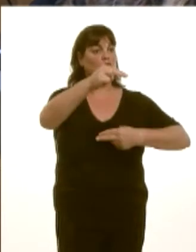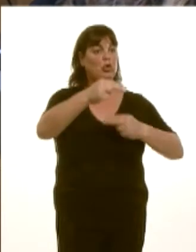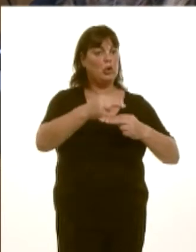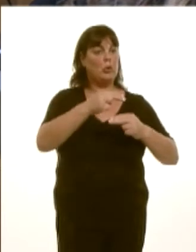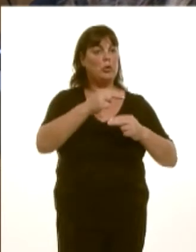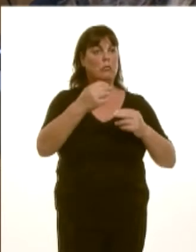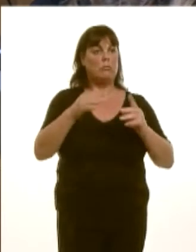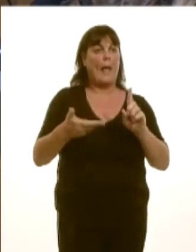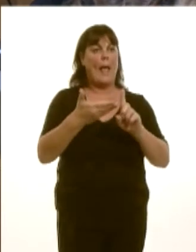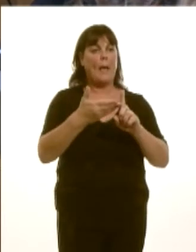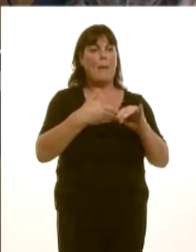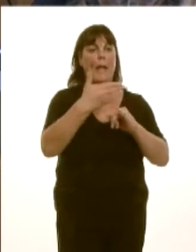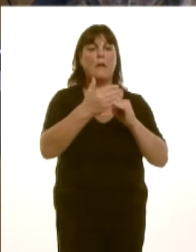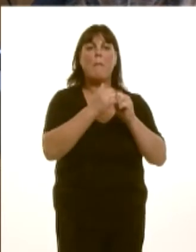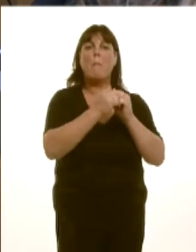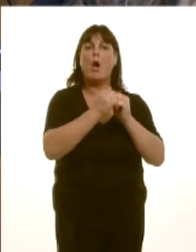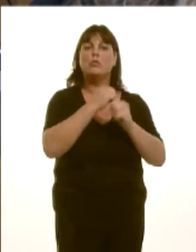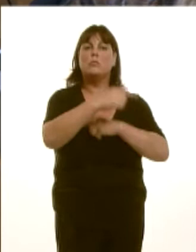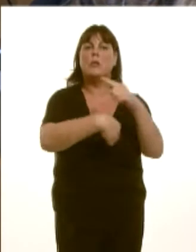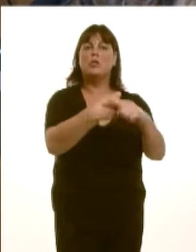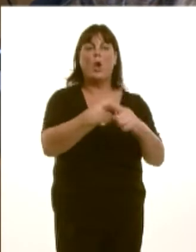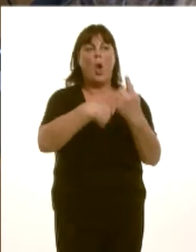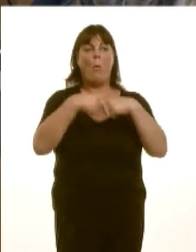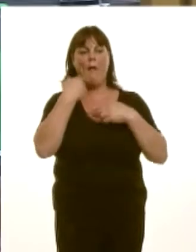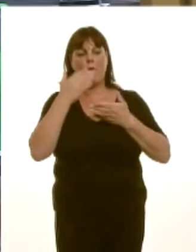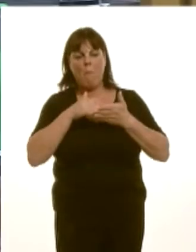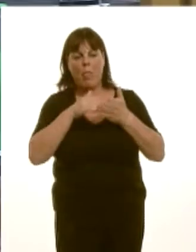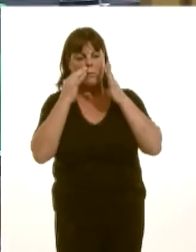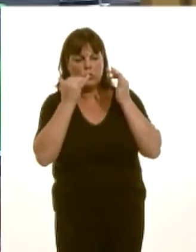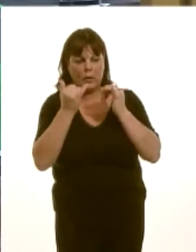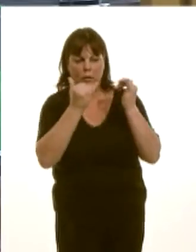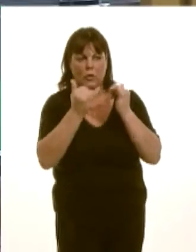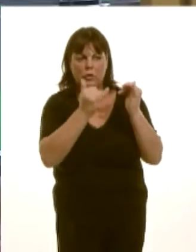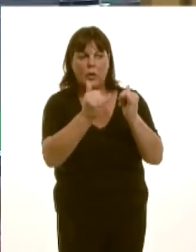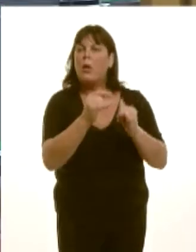I can assure the Member that progress is being monitored on a monthly basis.